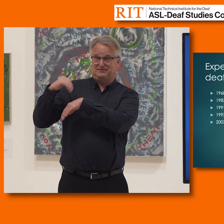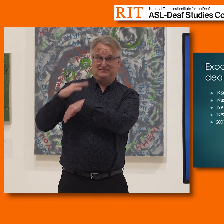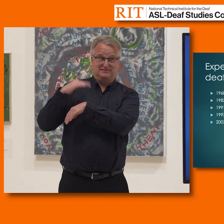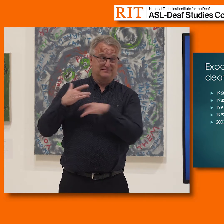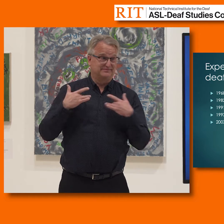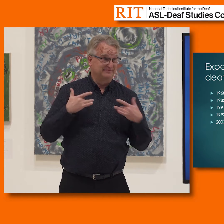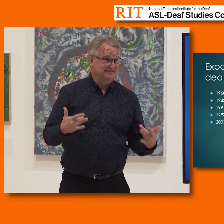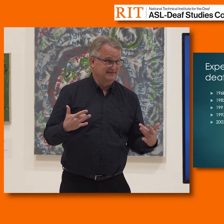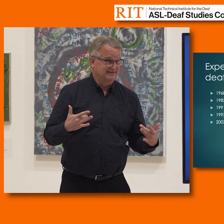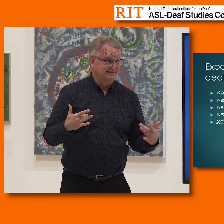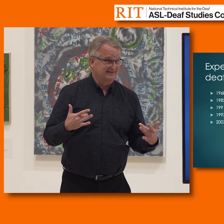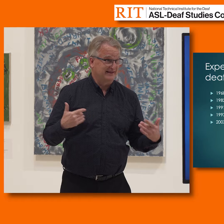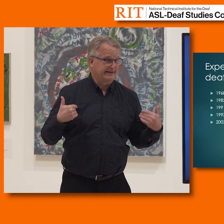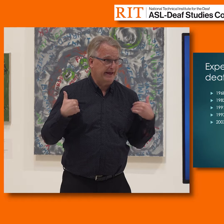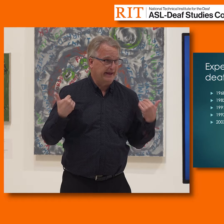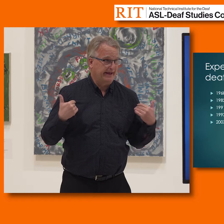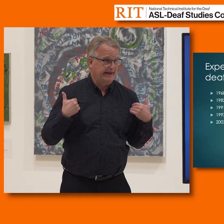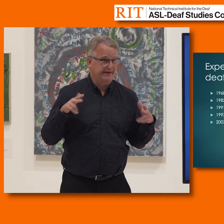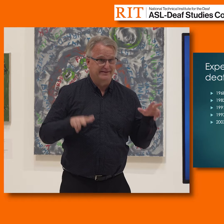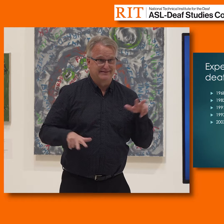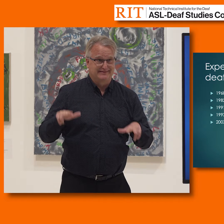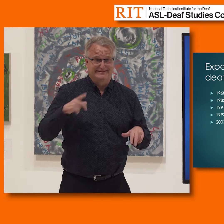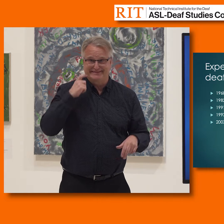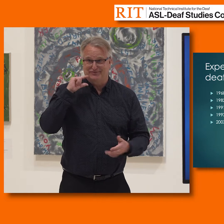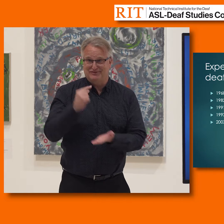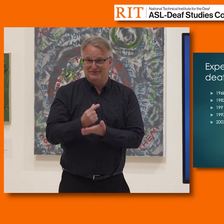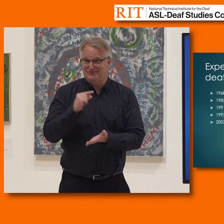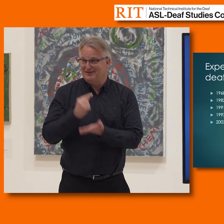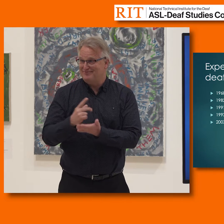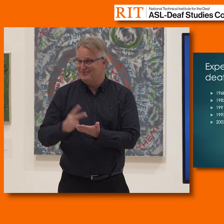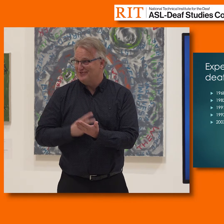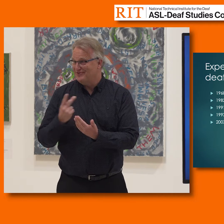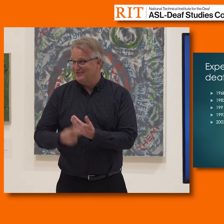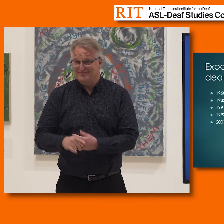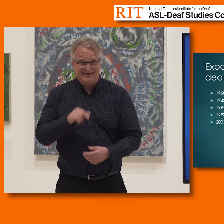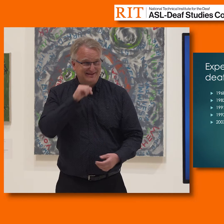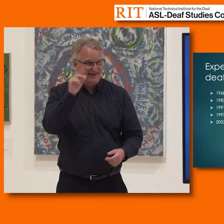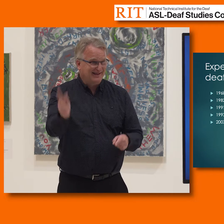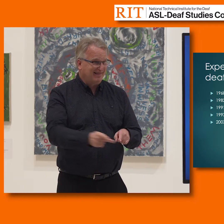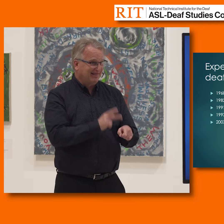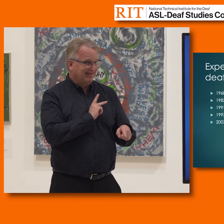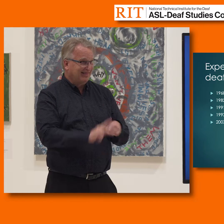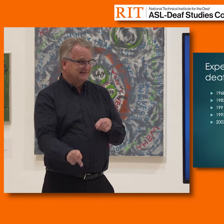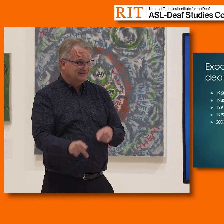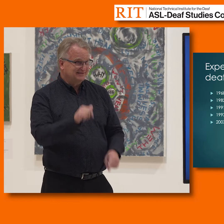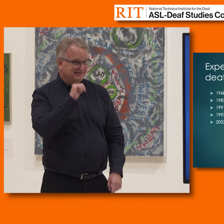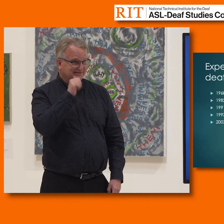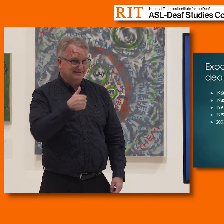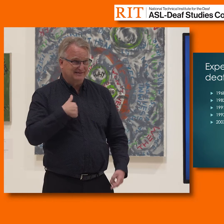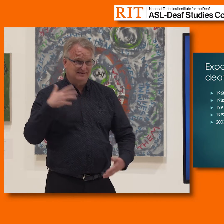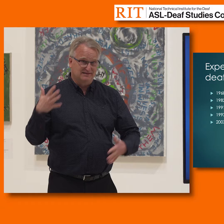going to different floors, and I had to deal with these young students who just graduated from high school